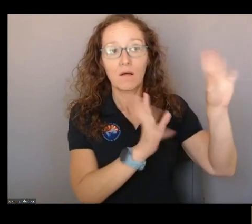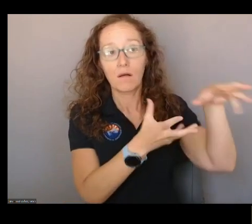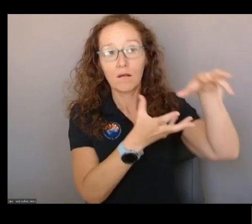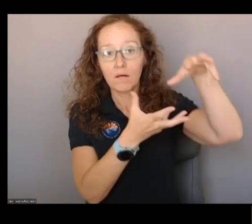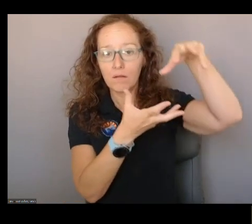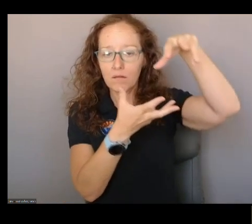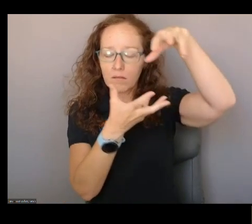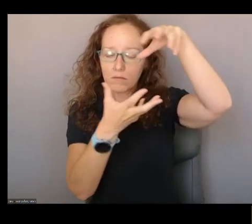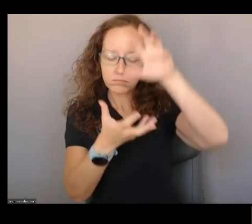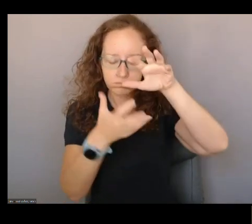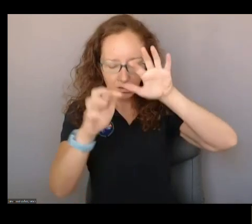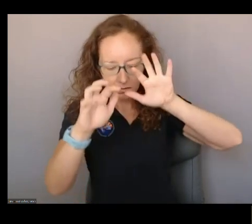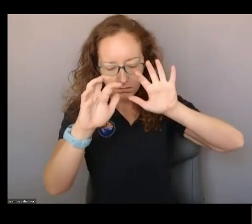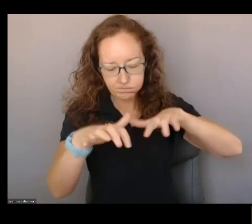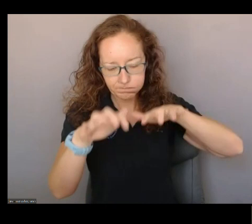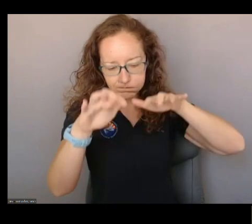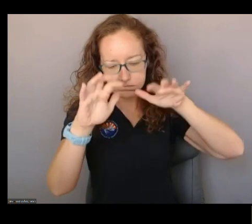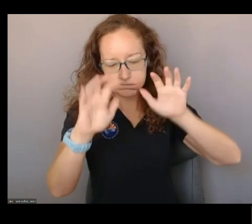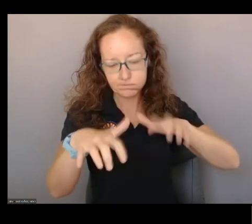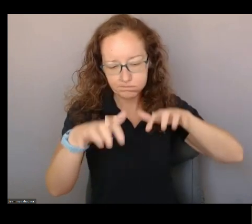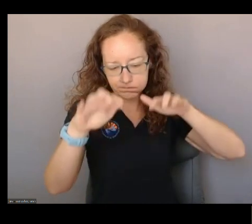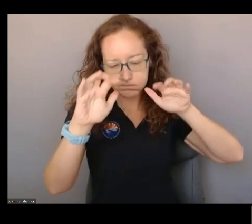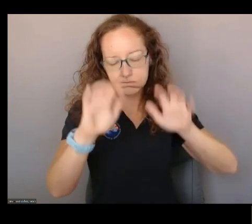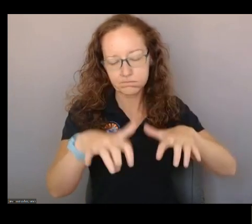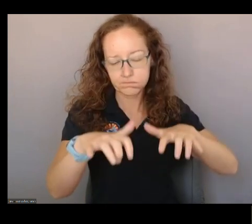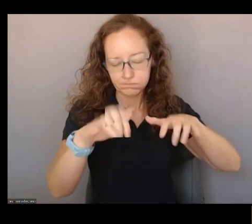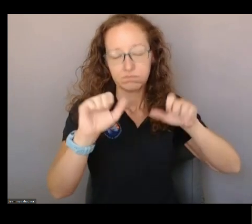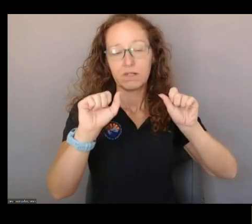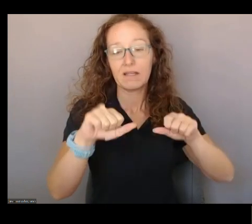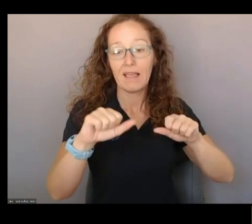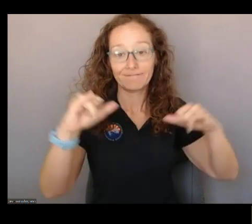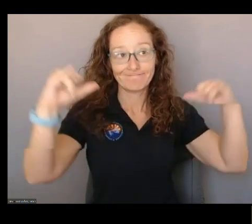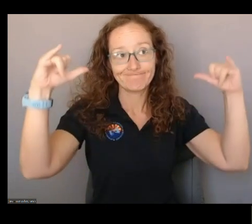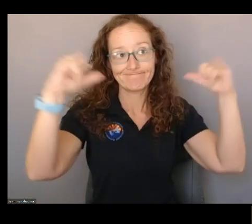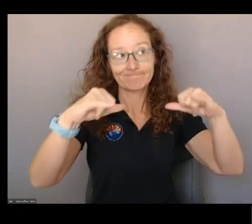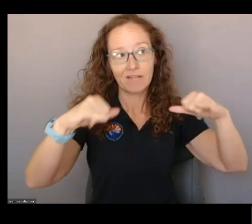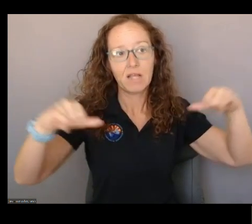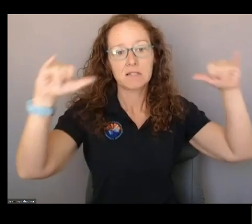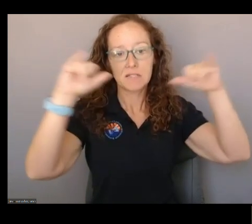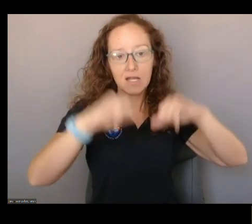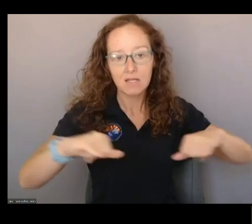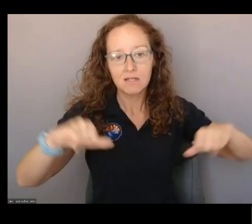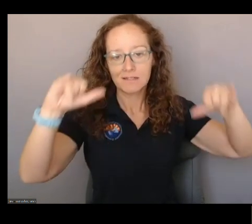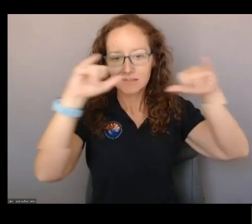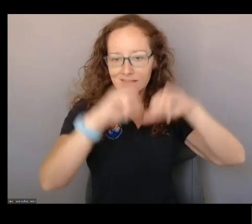going to keep an eye on for Saturday messaging it out, making sure everyone's prepared for that potential of flash